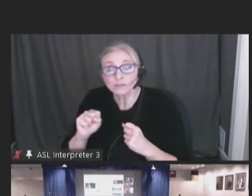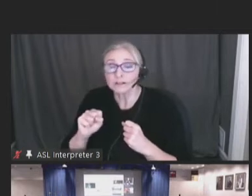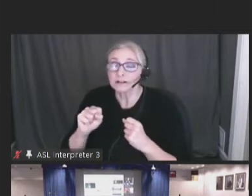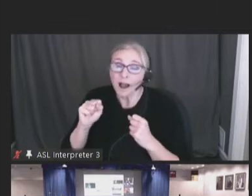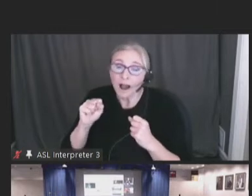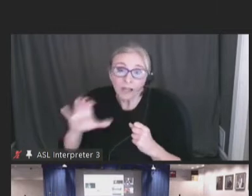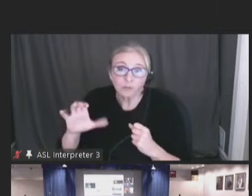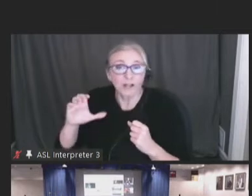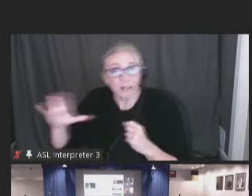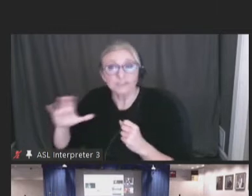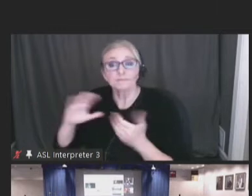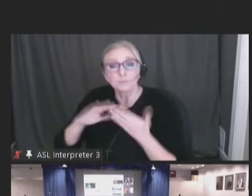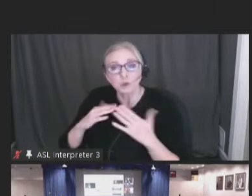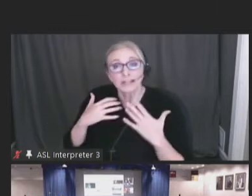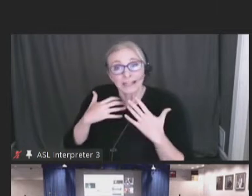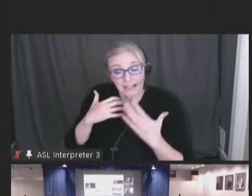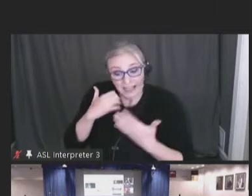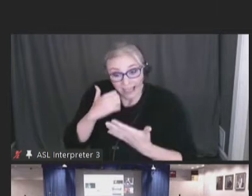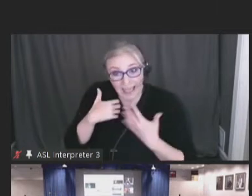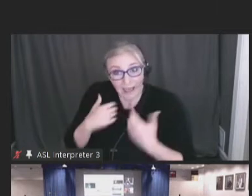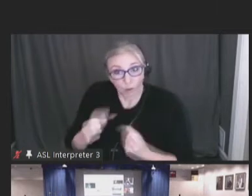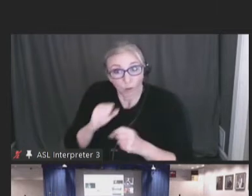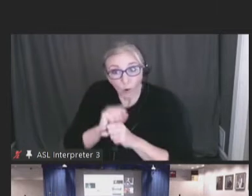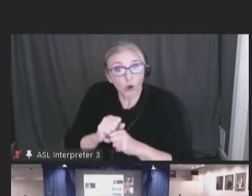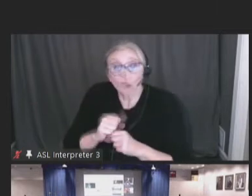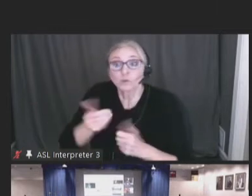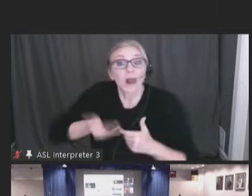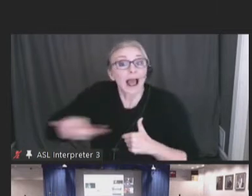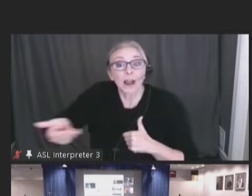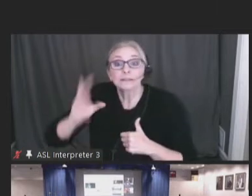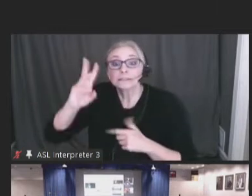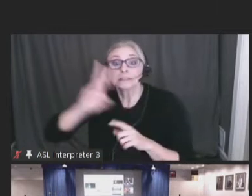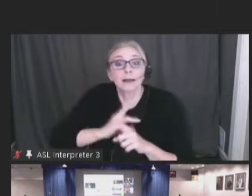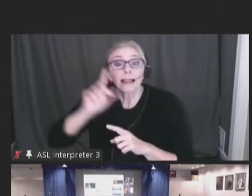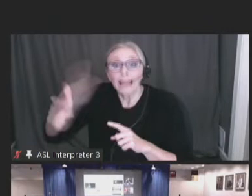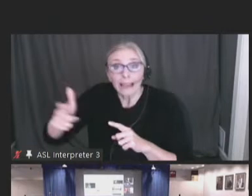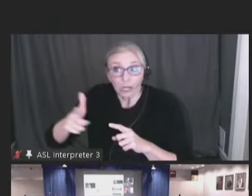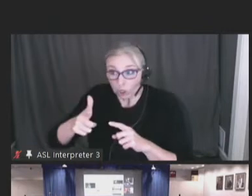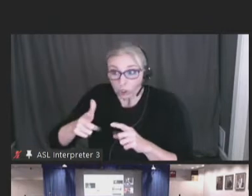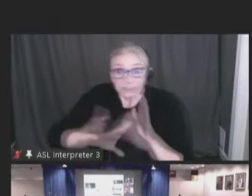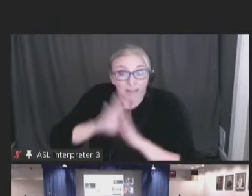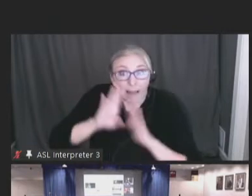health workers were hired. And then six months later, after they had developed relationships